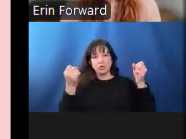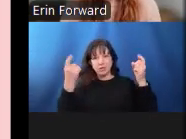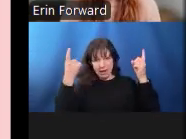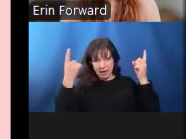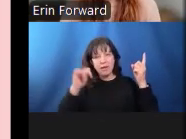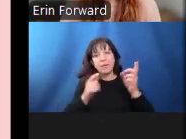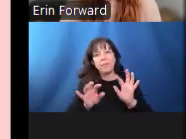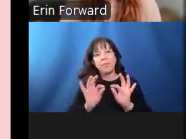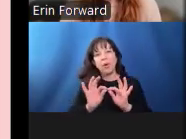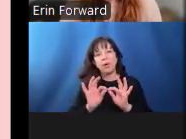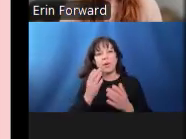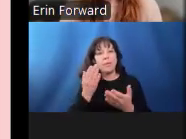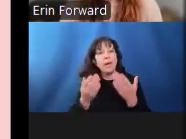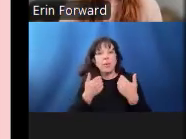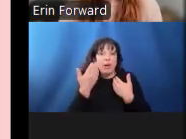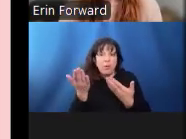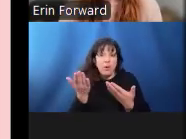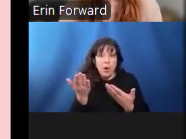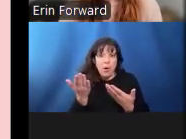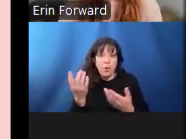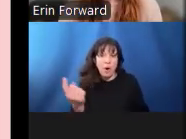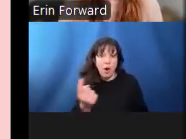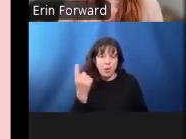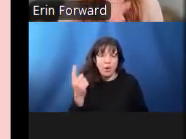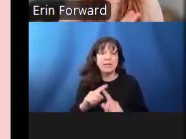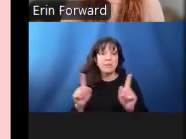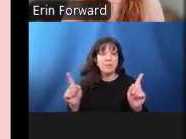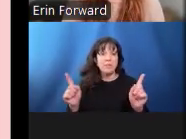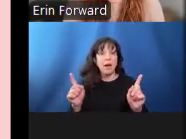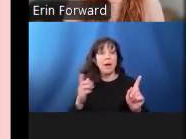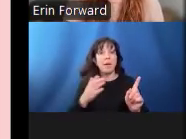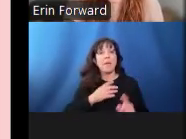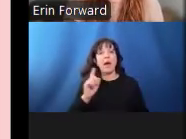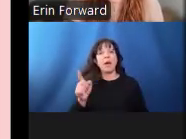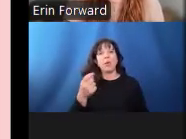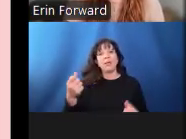and we might not always know, but My only fear with an ARPA